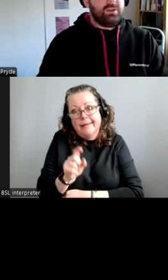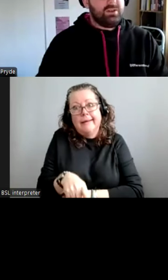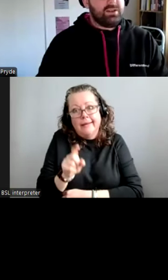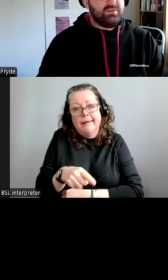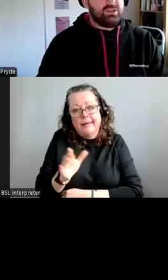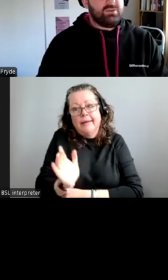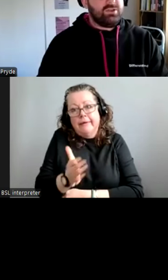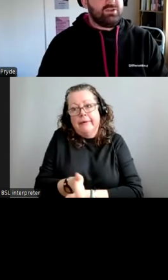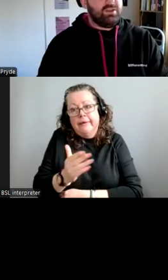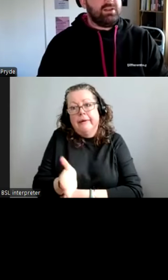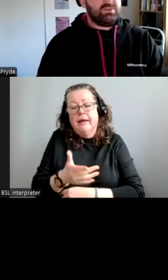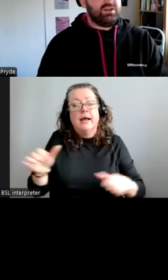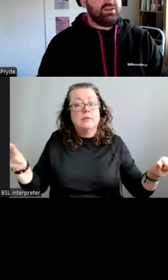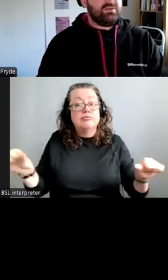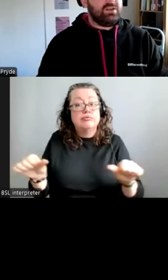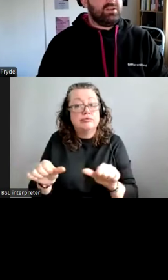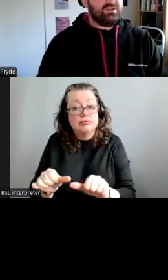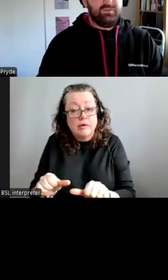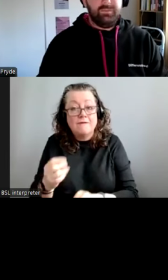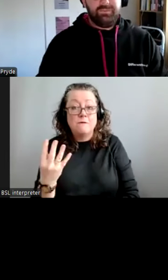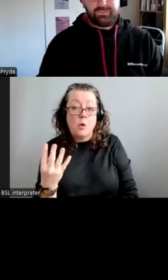which creates a much more streamlined experience for the user.